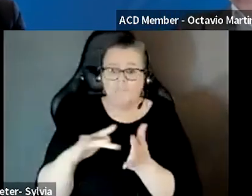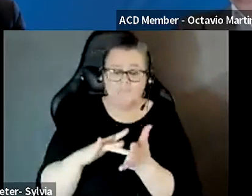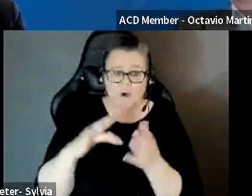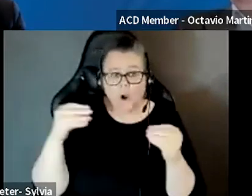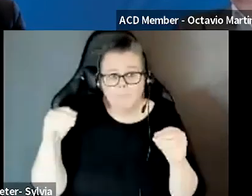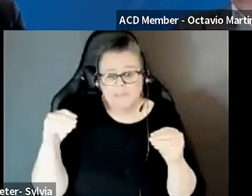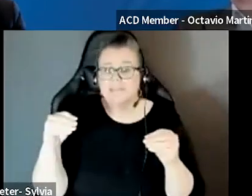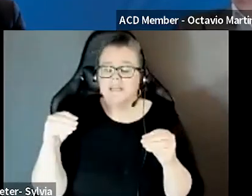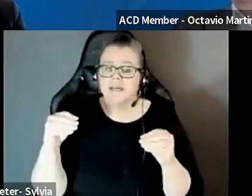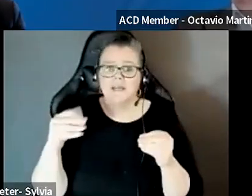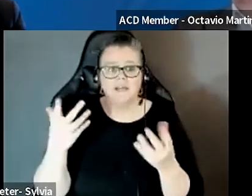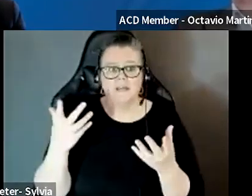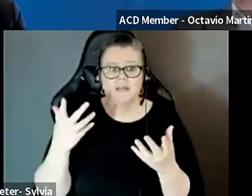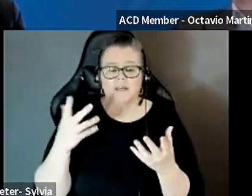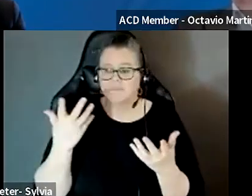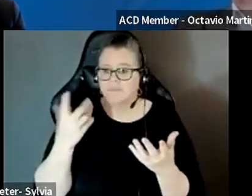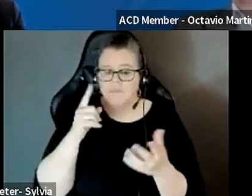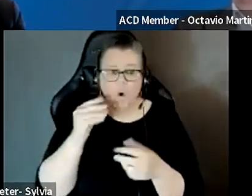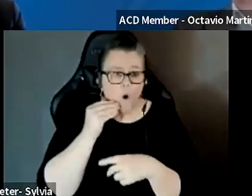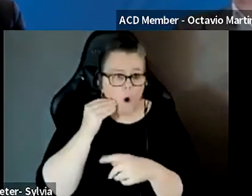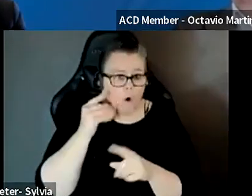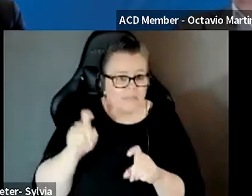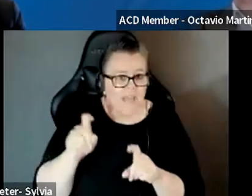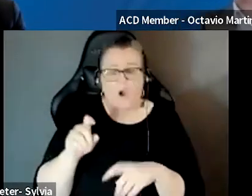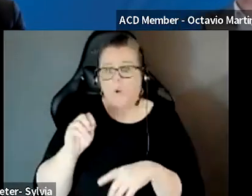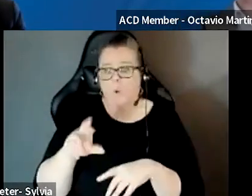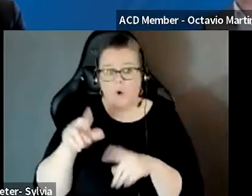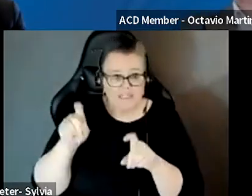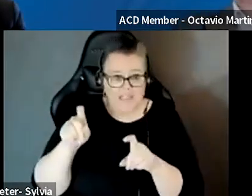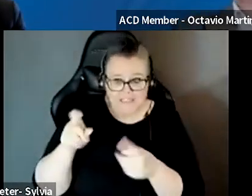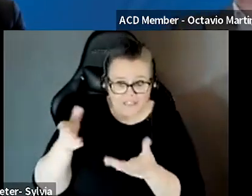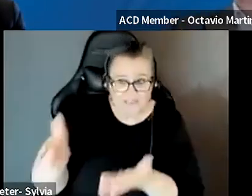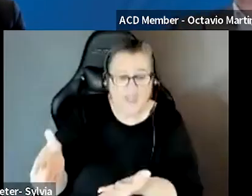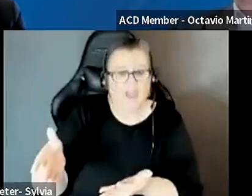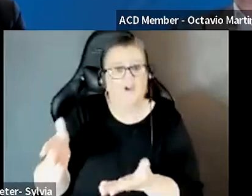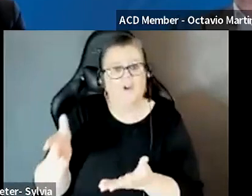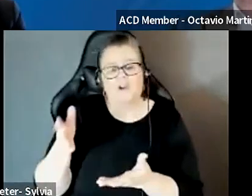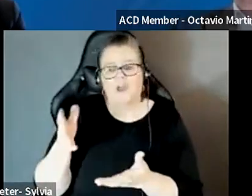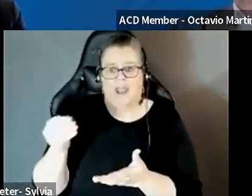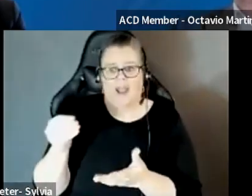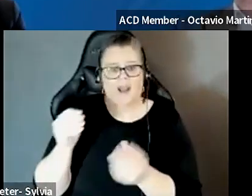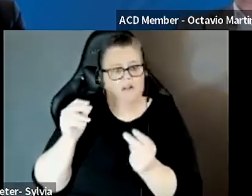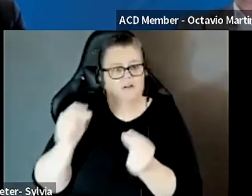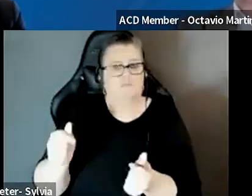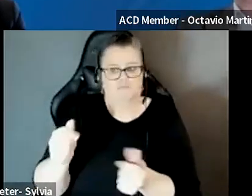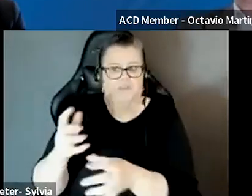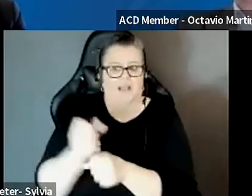your home test, or to get tested there, and to just then get a prescription right away.